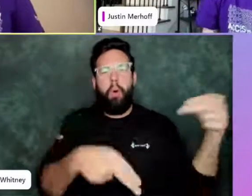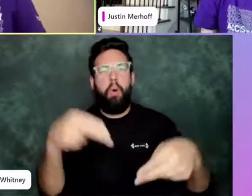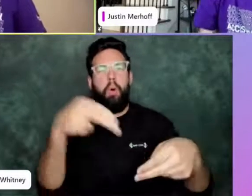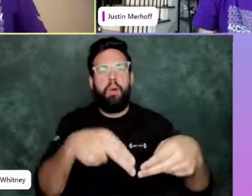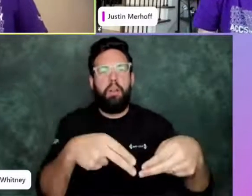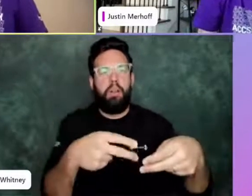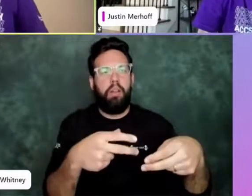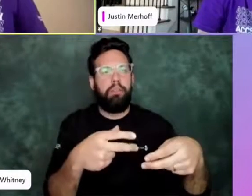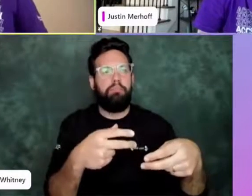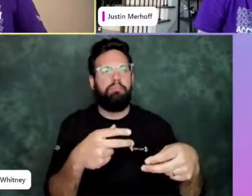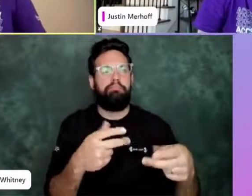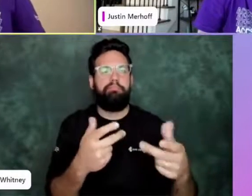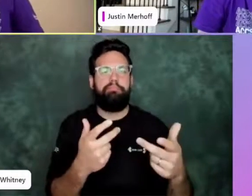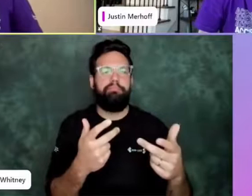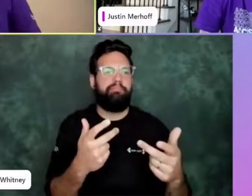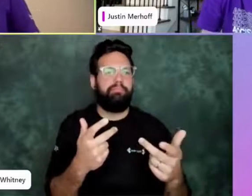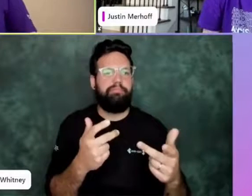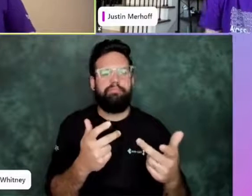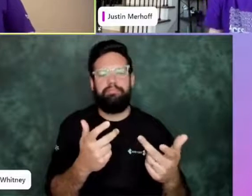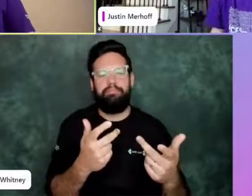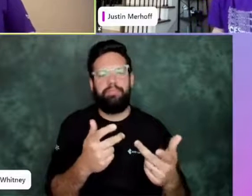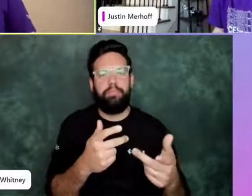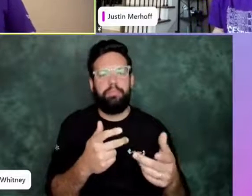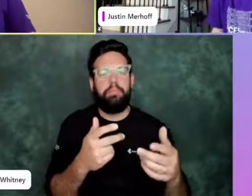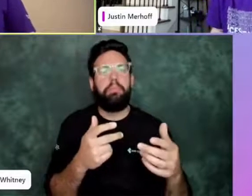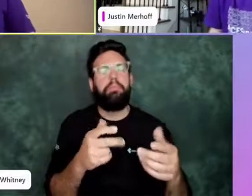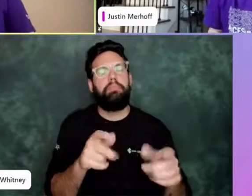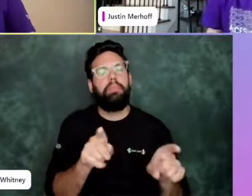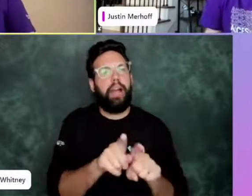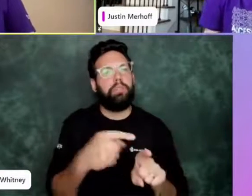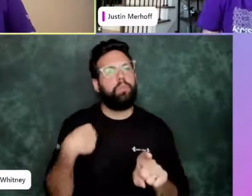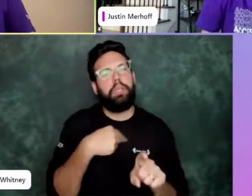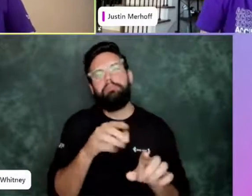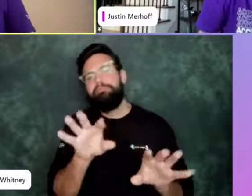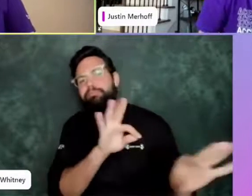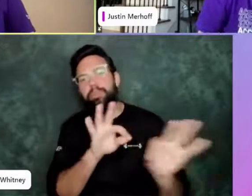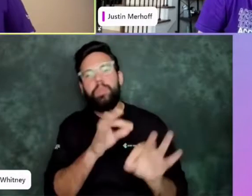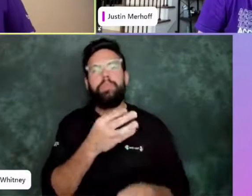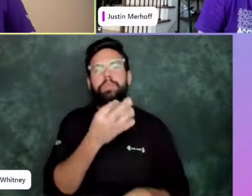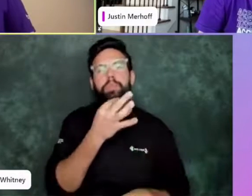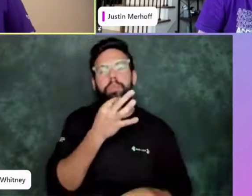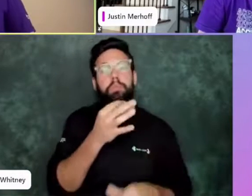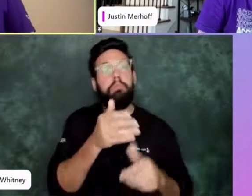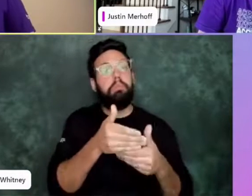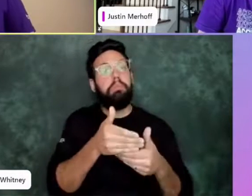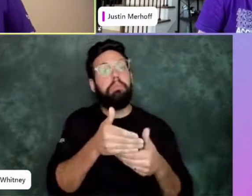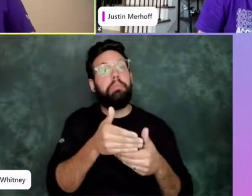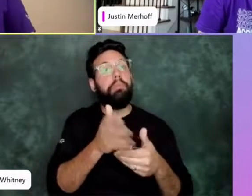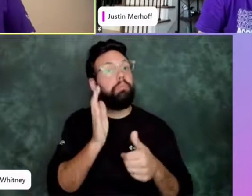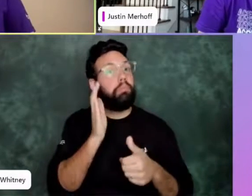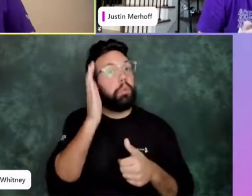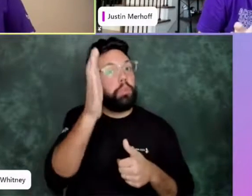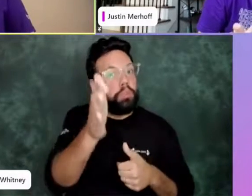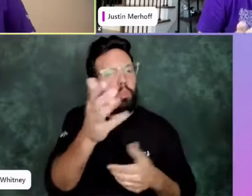at our discretion right now. At some point in the not overly distant future, we're hoping to open that beta up publicly.